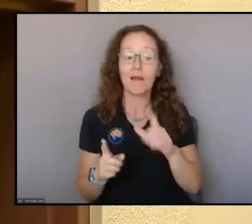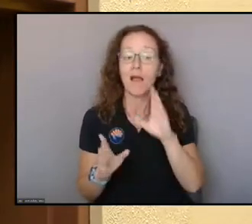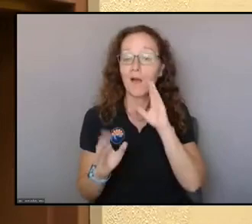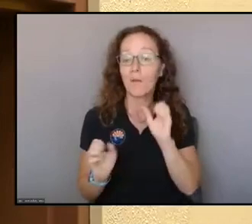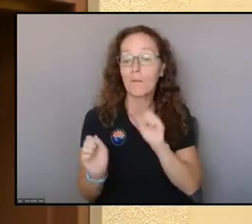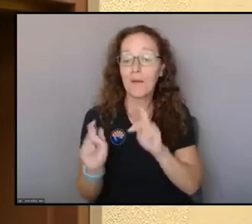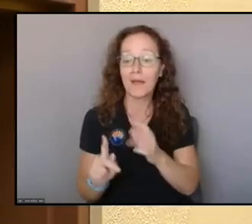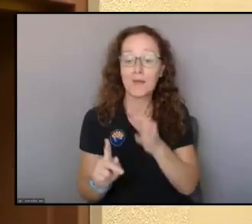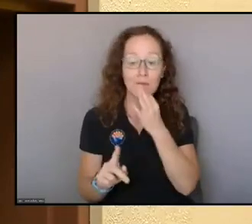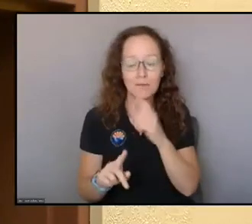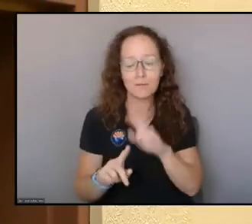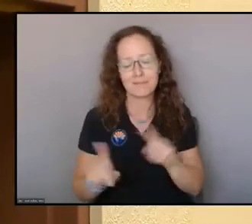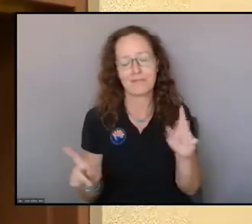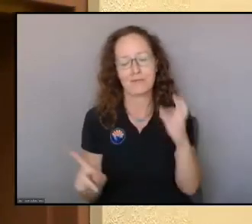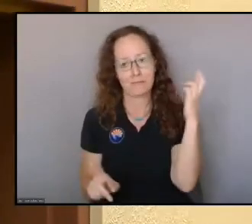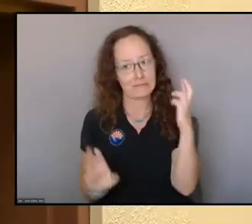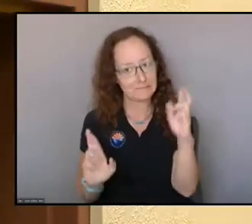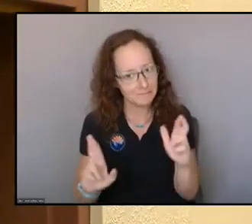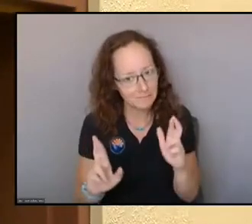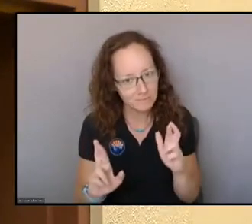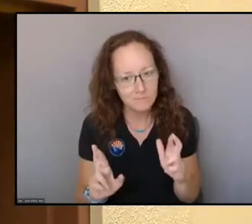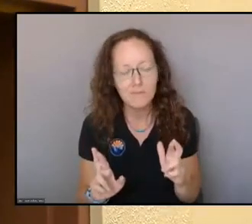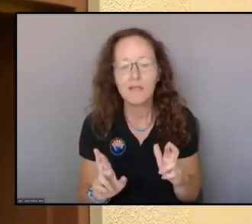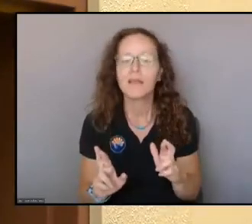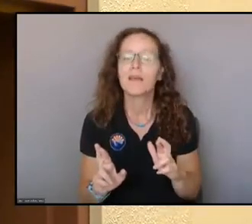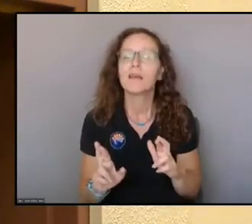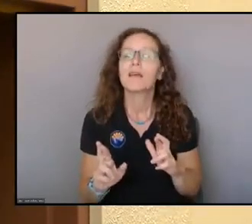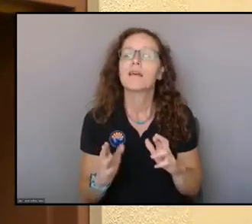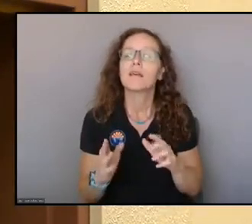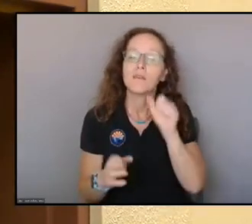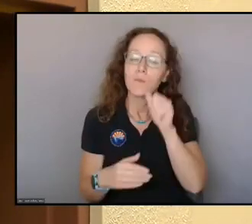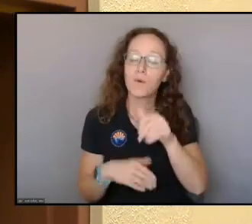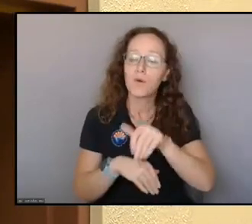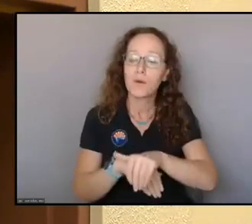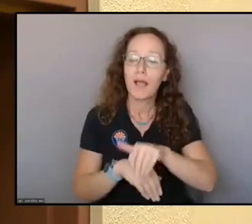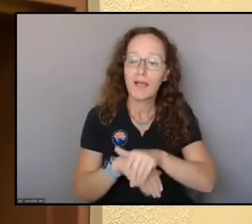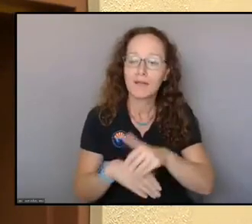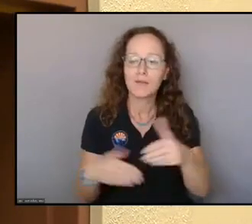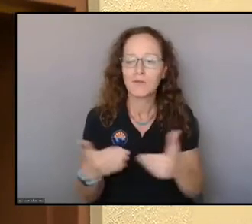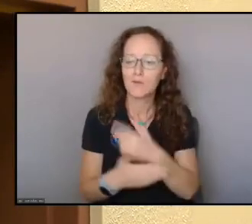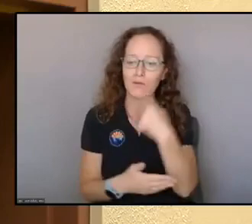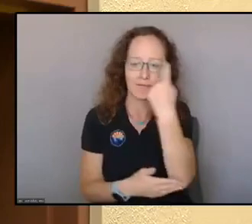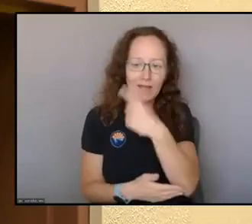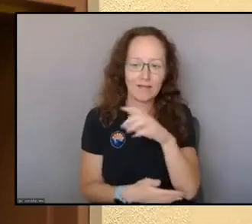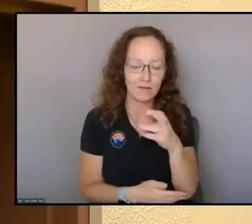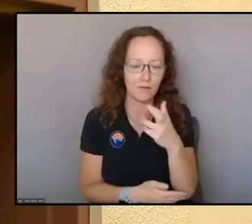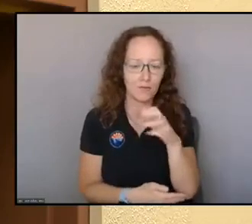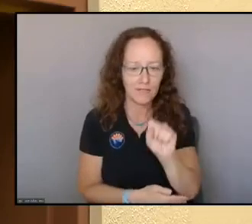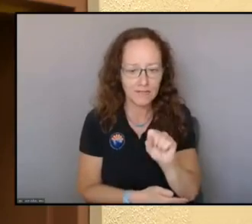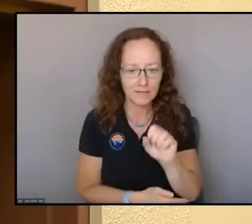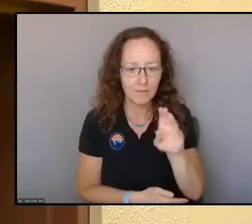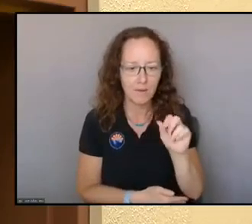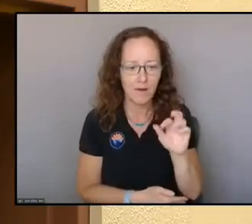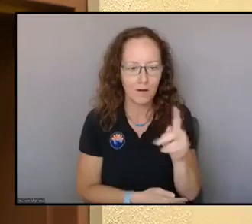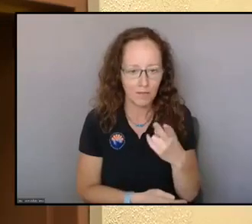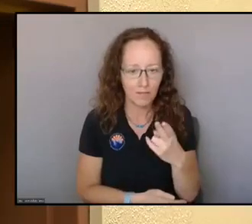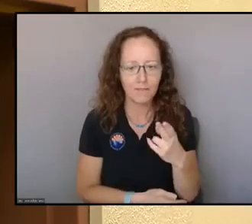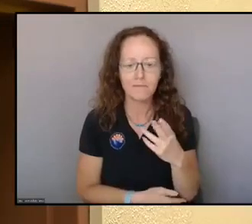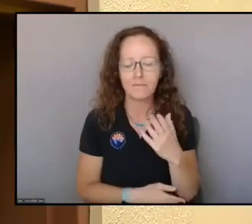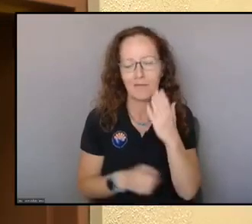WITH THAT, YOU'LL SEE A NEW FACE UP HERE TONIGHT, CHRIS